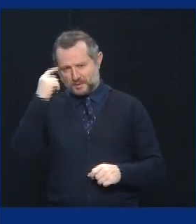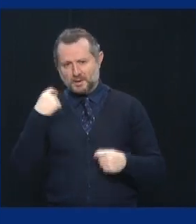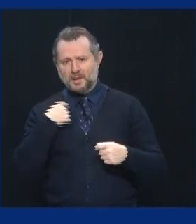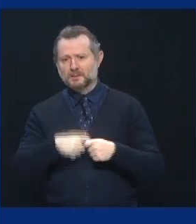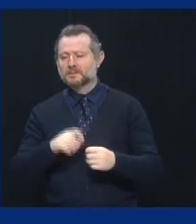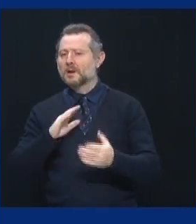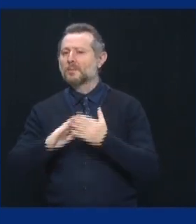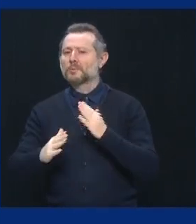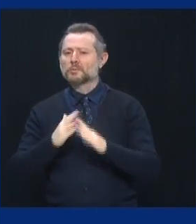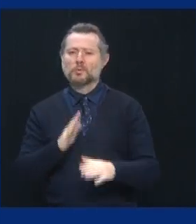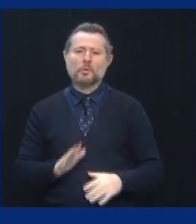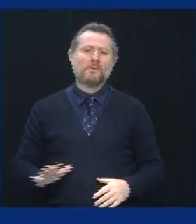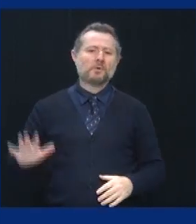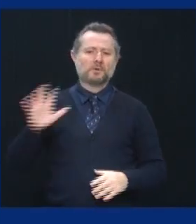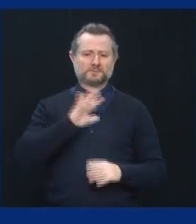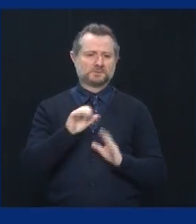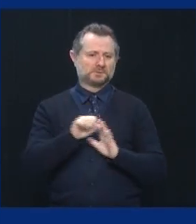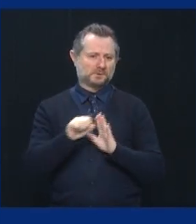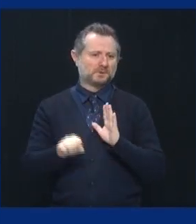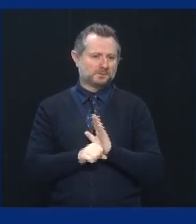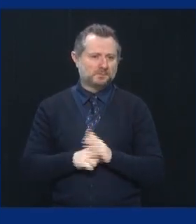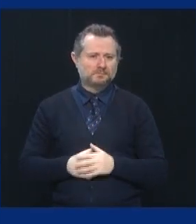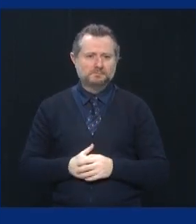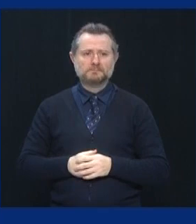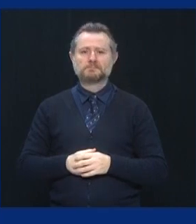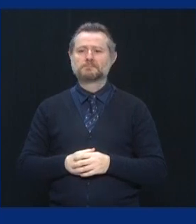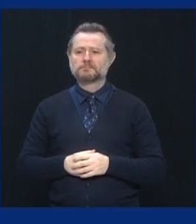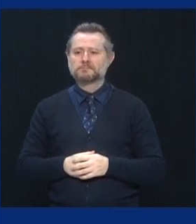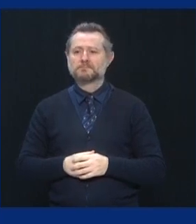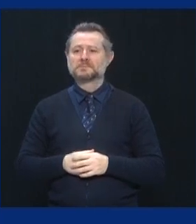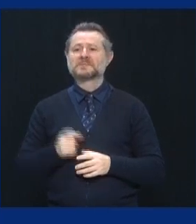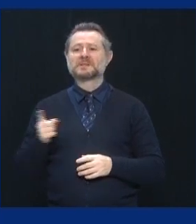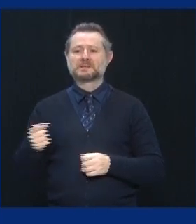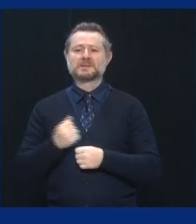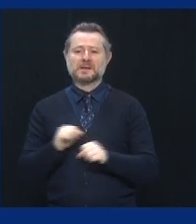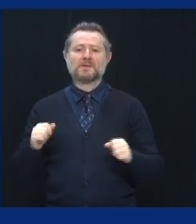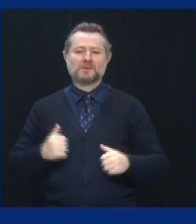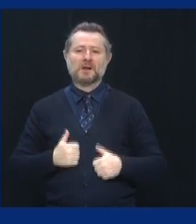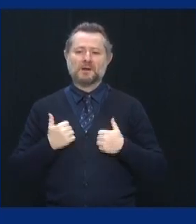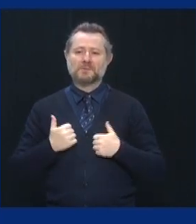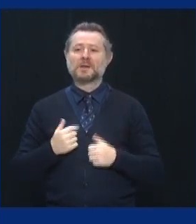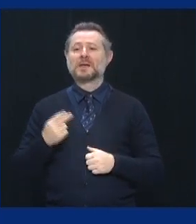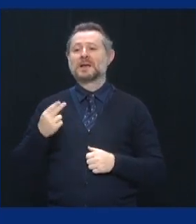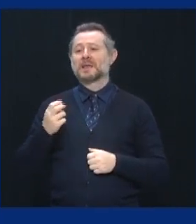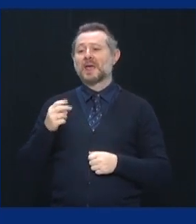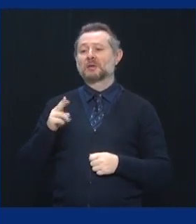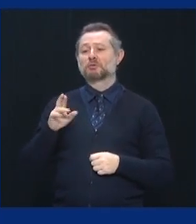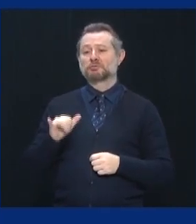GEORGIA, OTHER STATES. HE'S BEEN WORKING IN BLACK AND LATINO COMMUNITIES ALL ACROSS